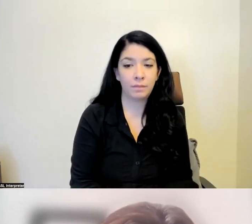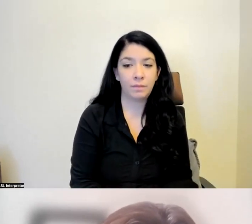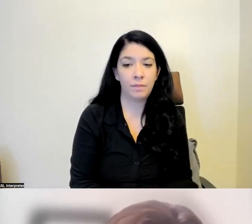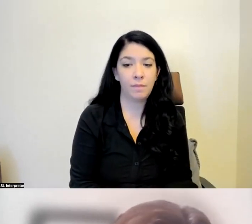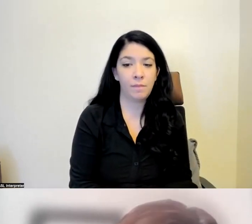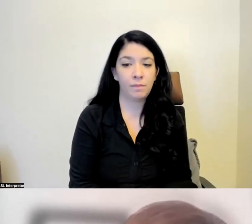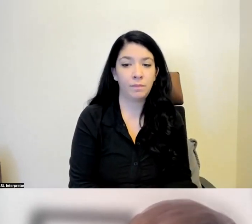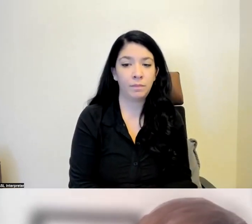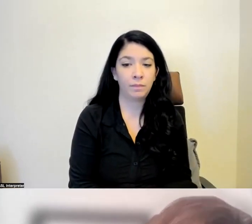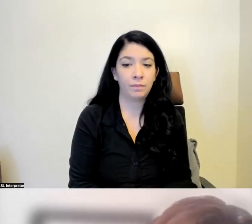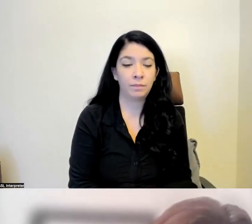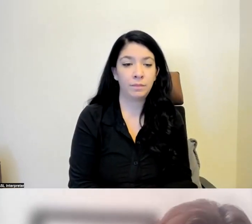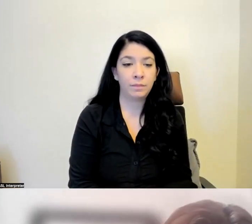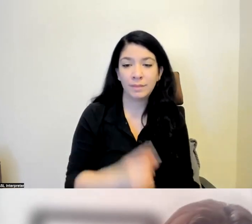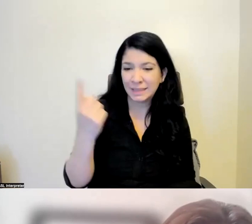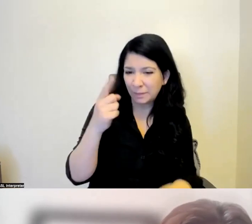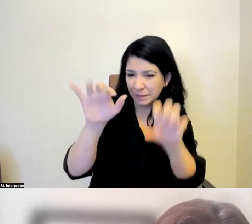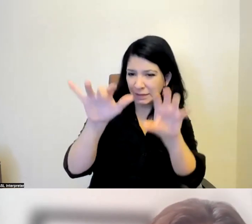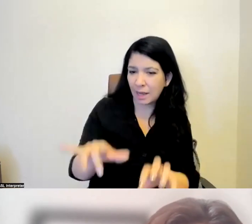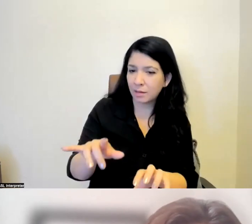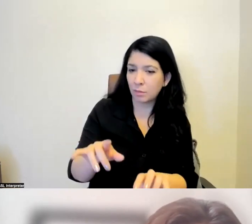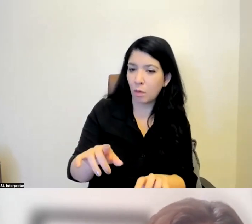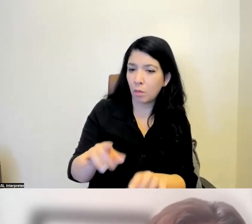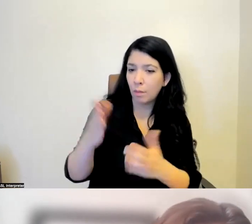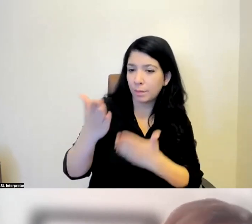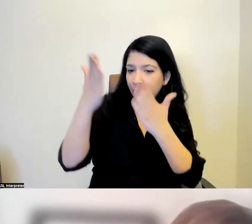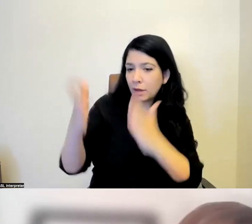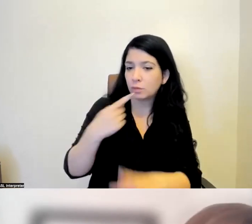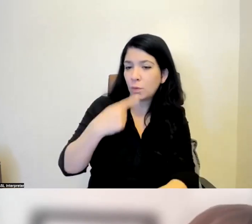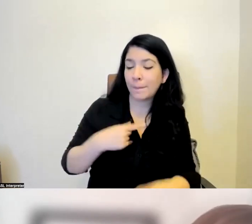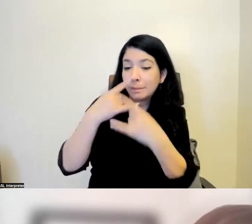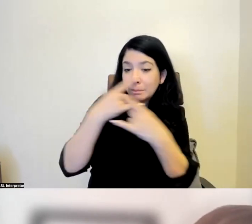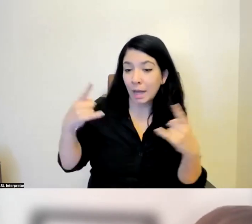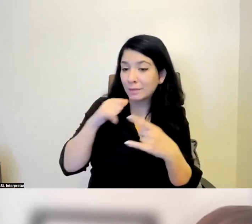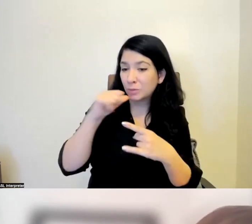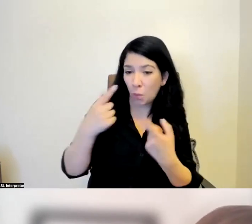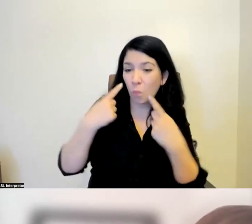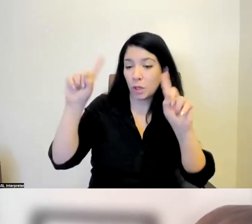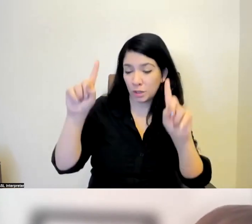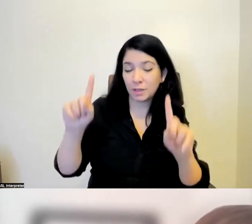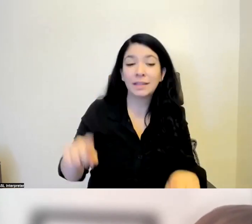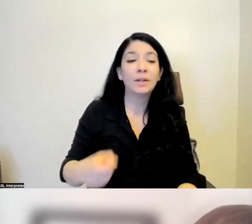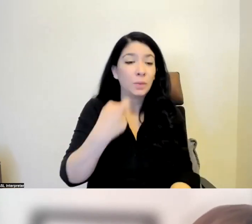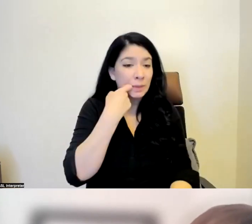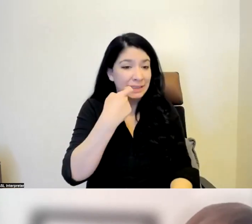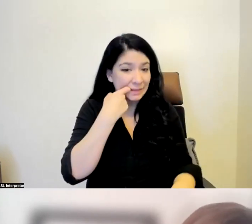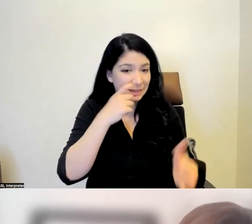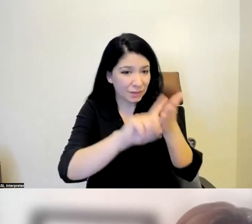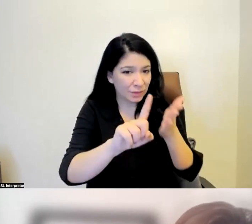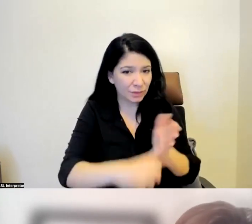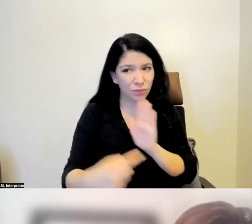says masks don't work. And I know that there was a study out there saying masks don't work. But that